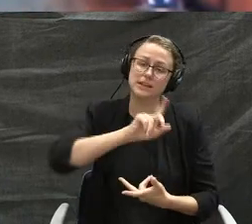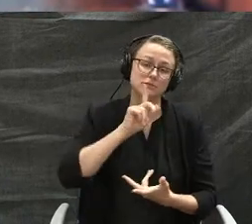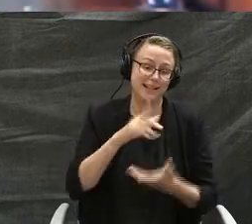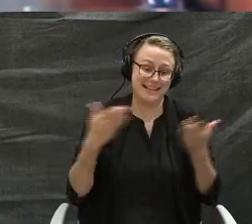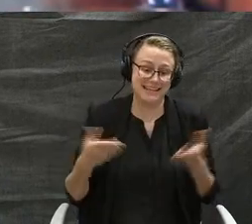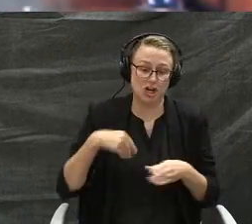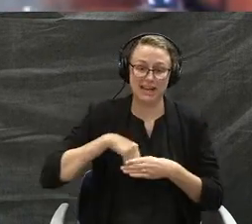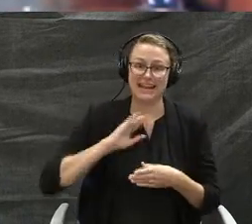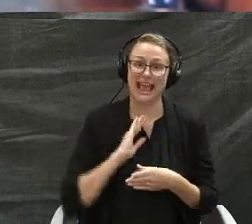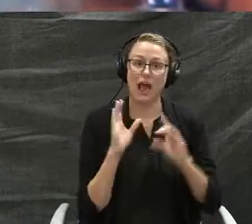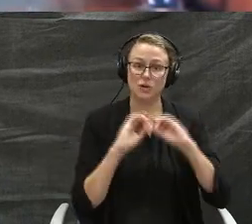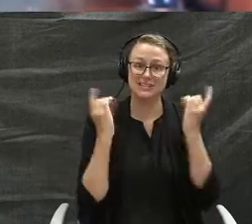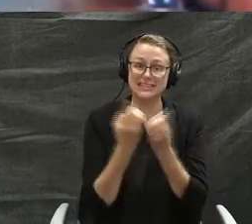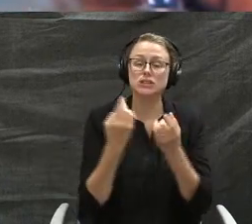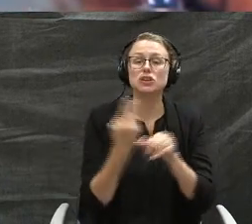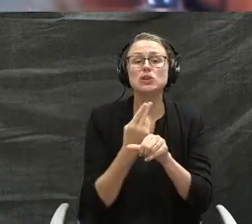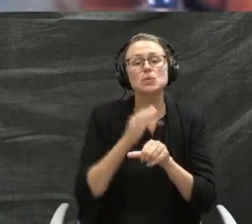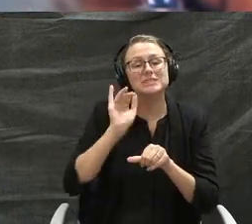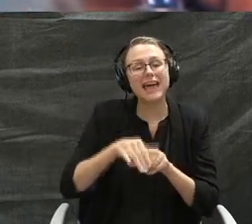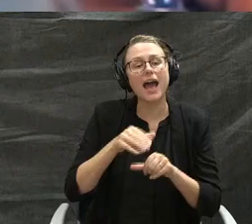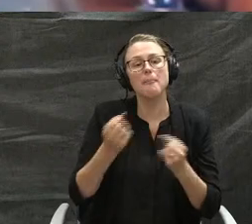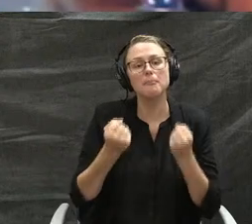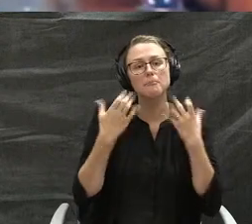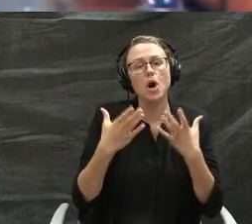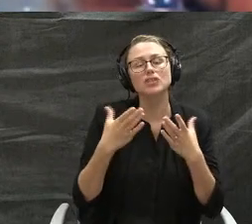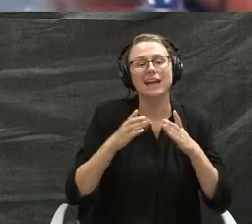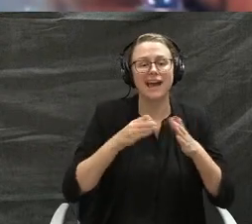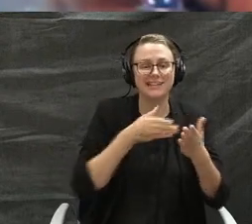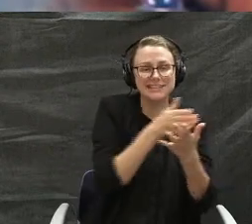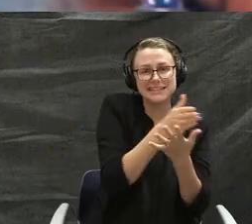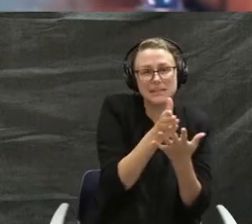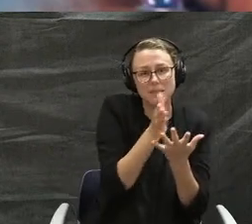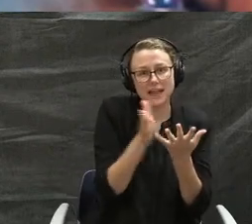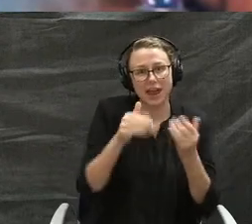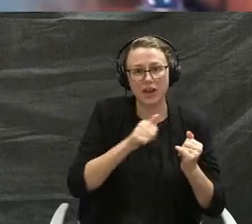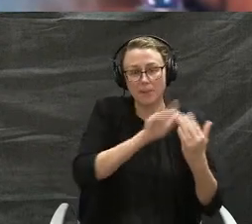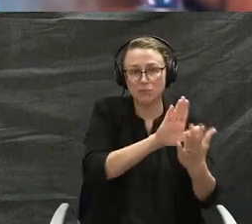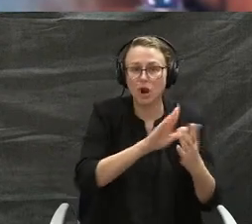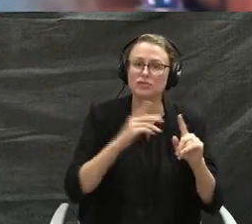pieces we all have and what we need to do for safety. We did